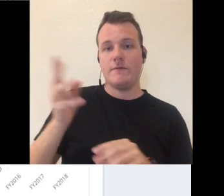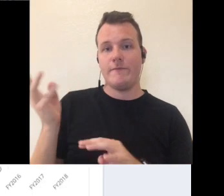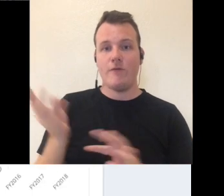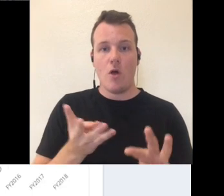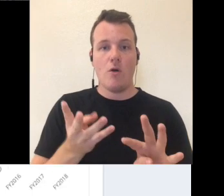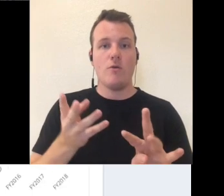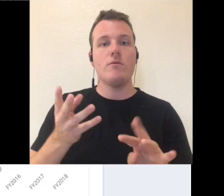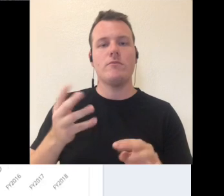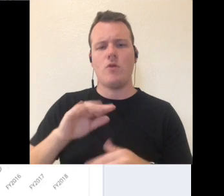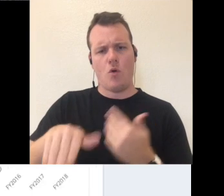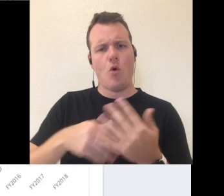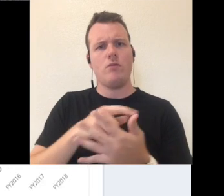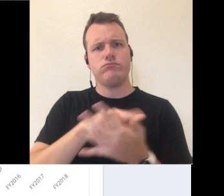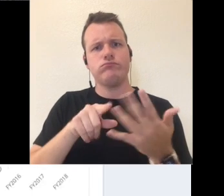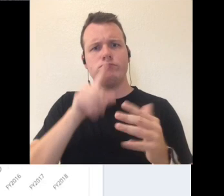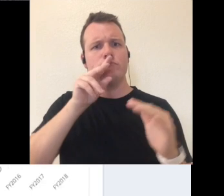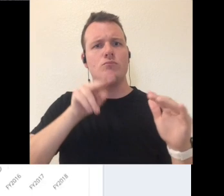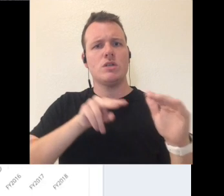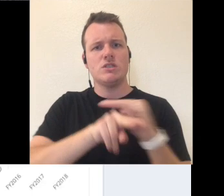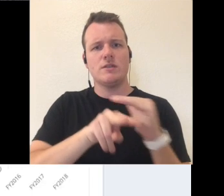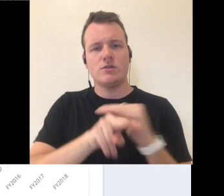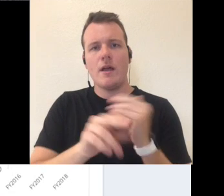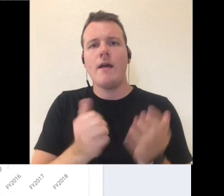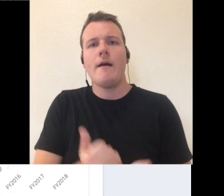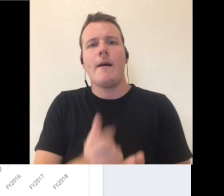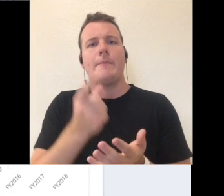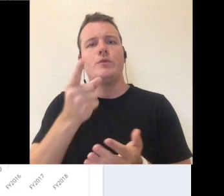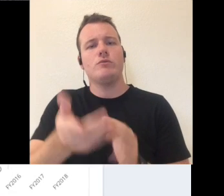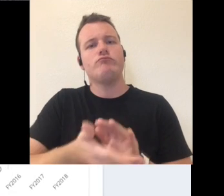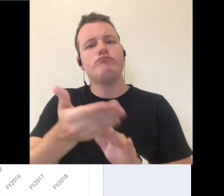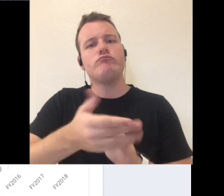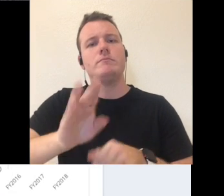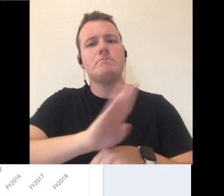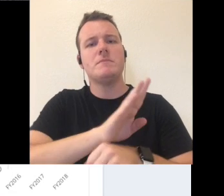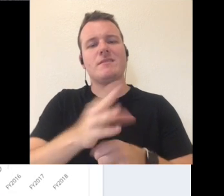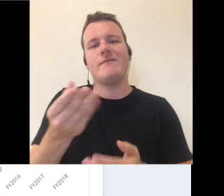help you run your business, a financial roadmap so that you can make better